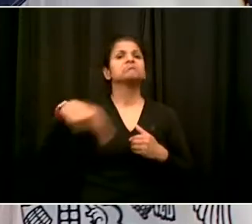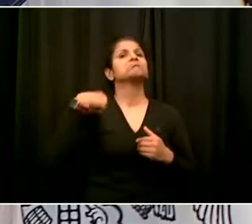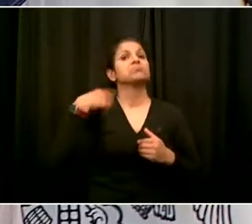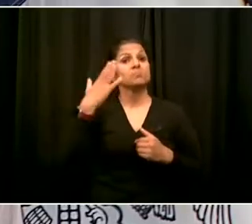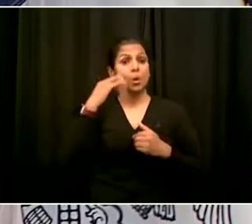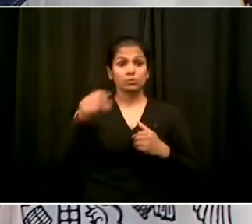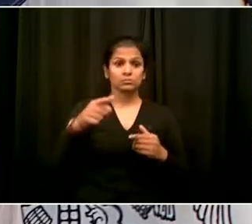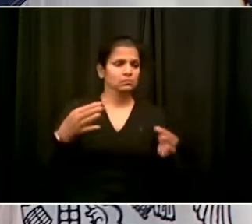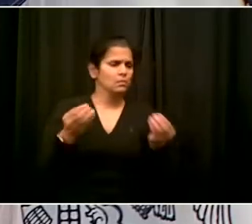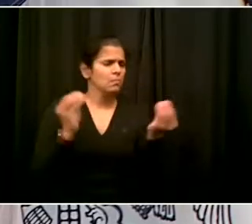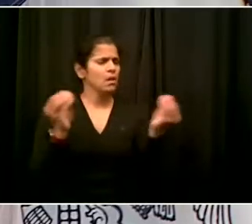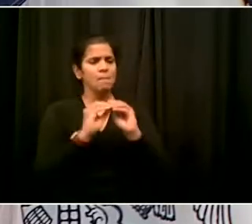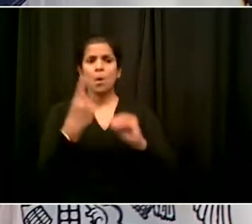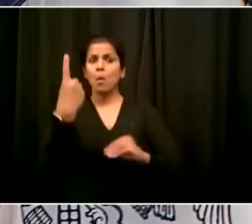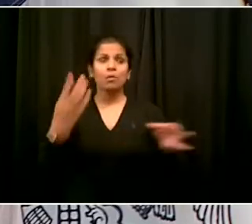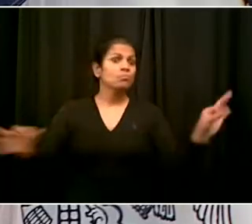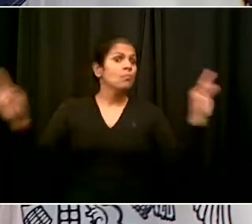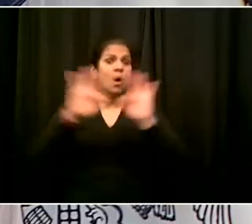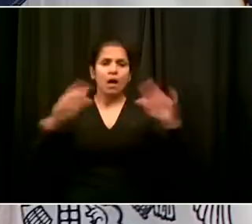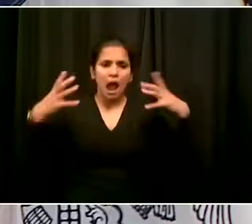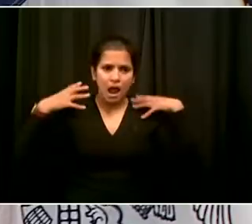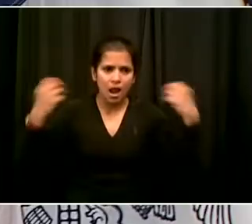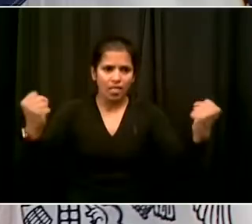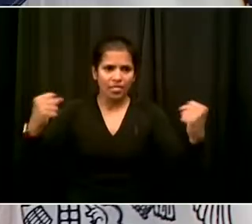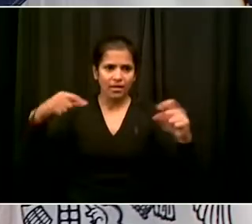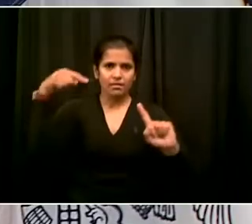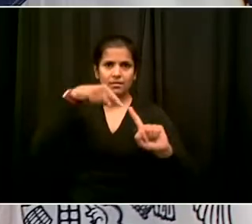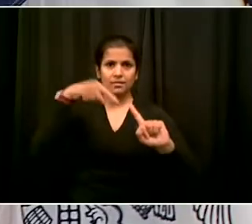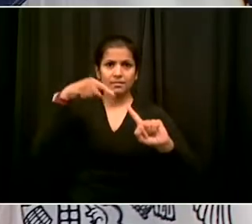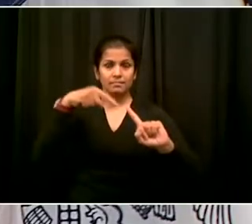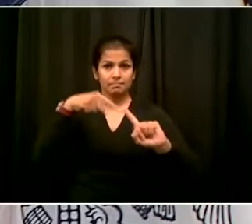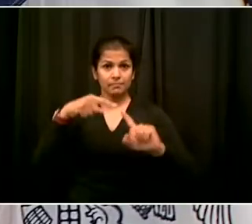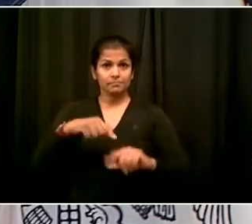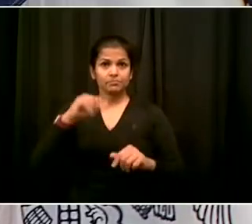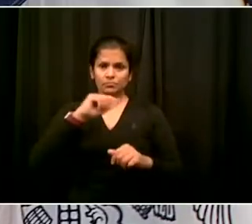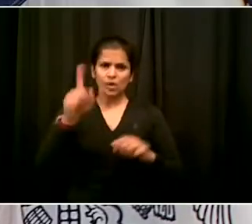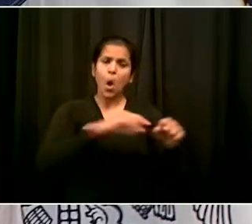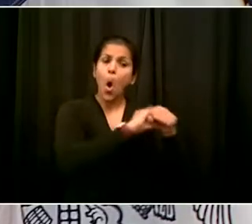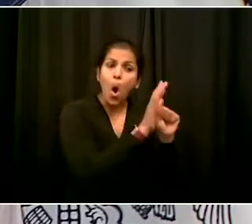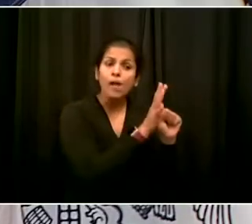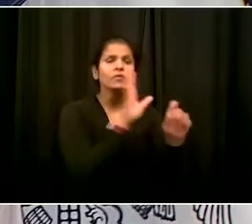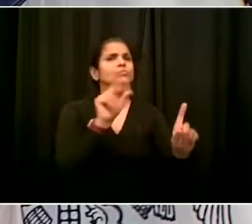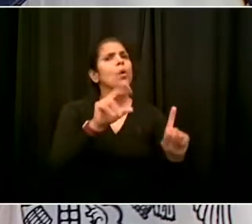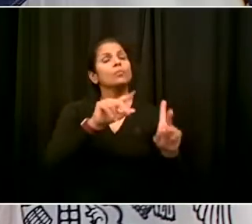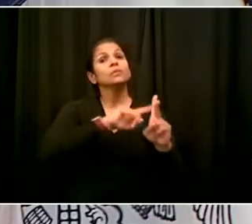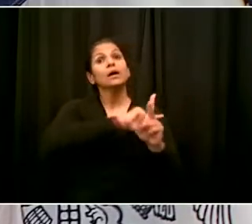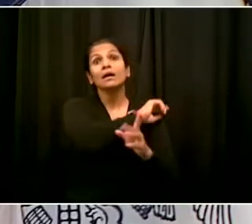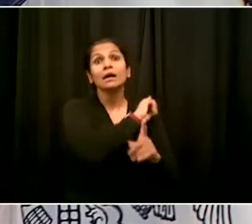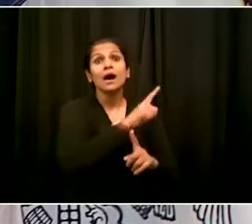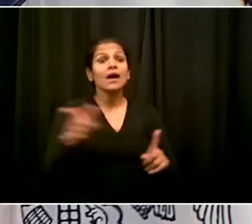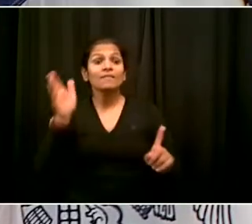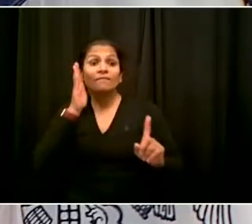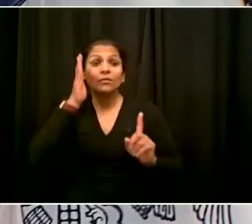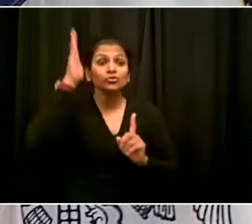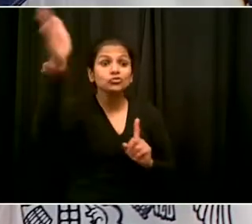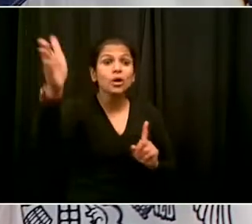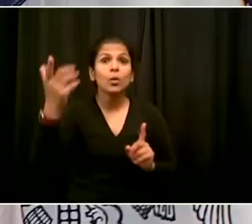FROOM, THE INNOVATIONS WE CREATED, THEOR FCECES WE MARCHED TOGETHER, THE INGENUITY OF ADDEDRSSING THIS CRISIS.